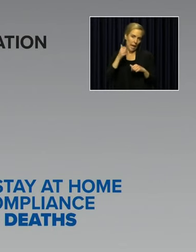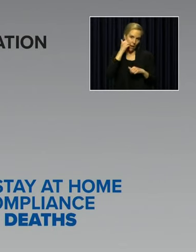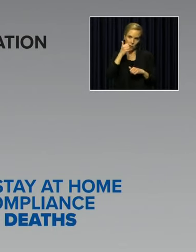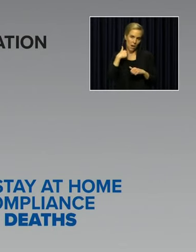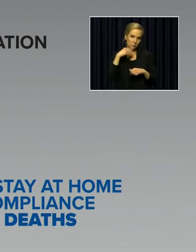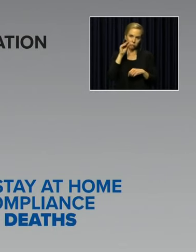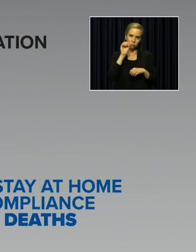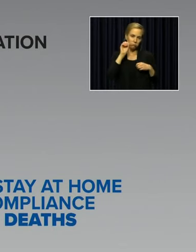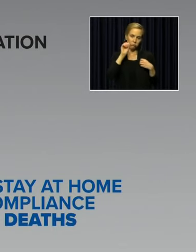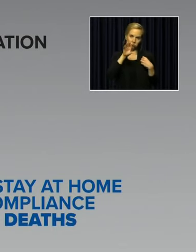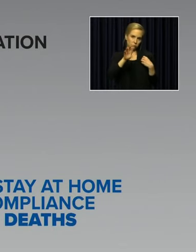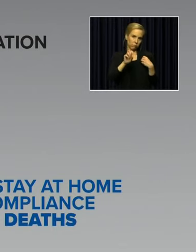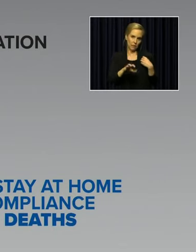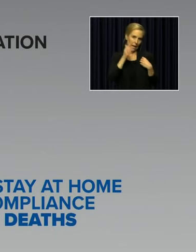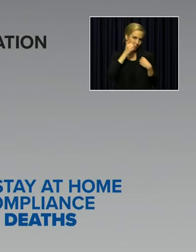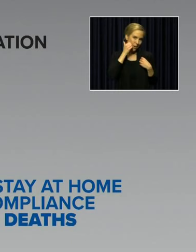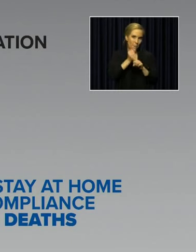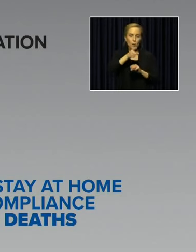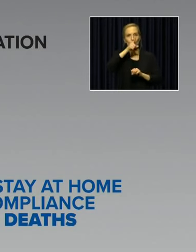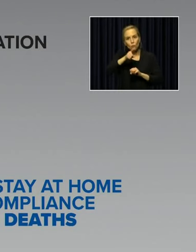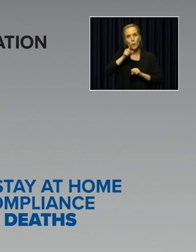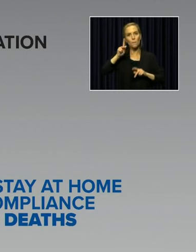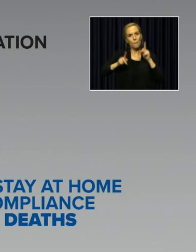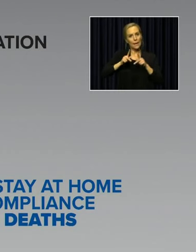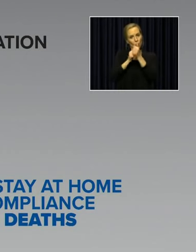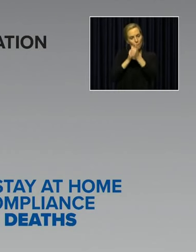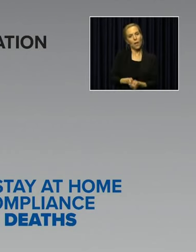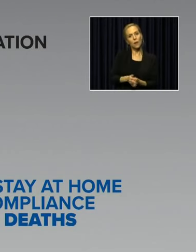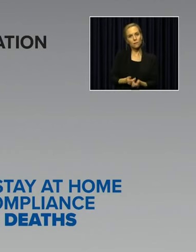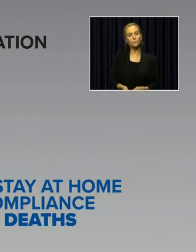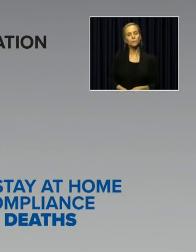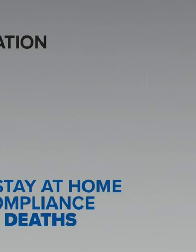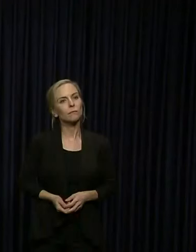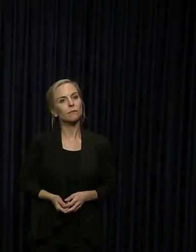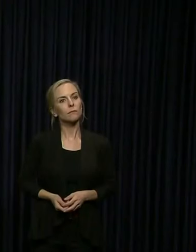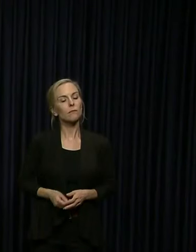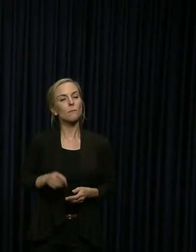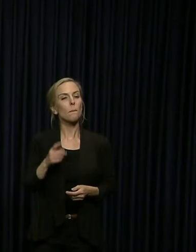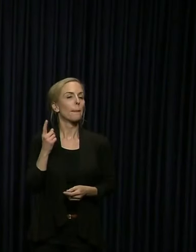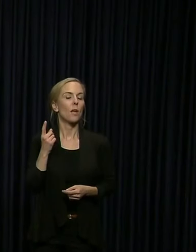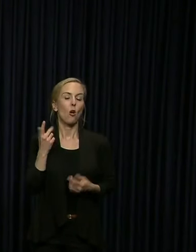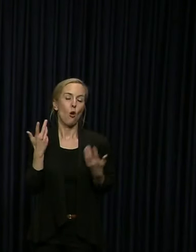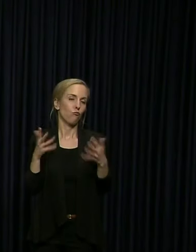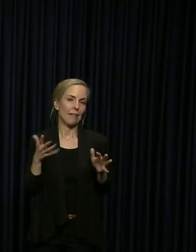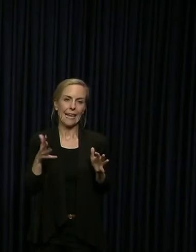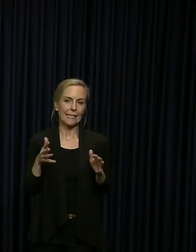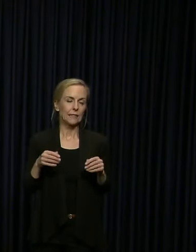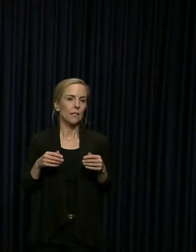SISTERS IN NEW YORK AND PRAYING FOR THEM AS WELL.